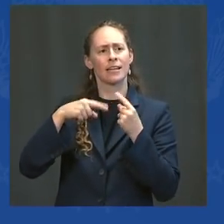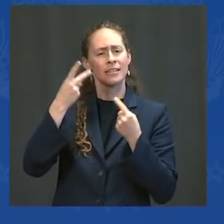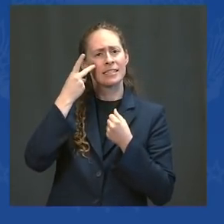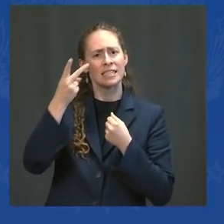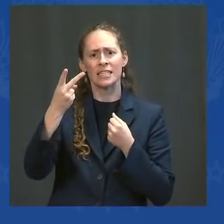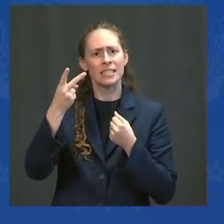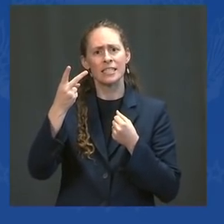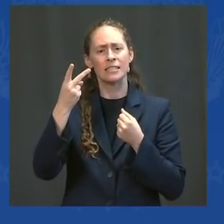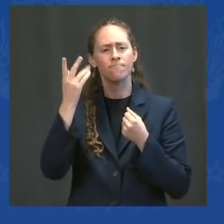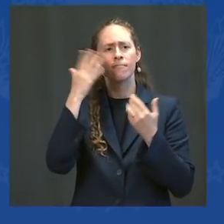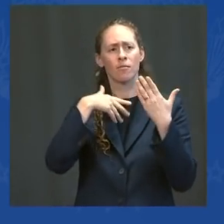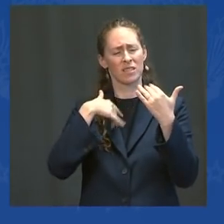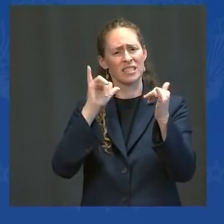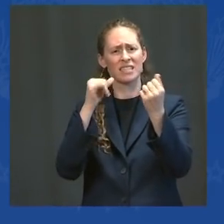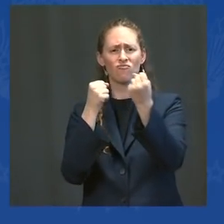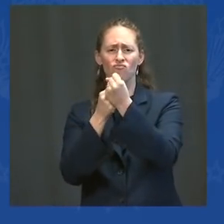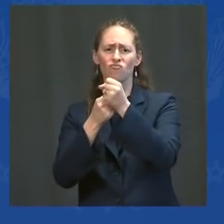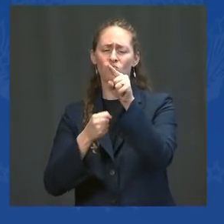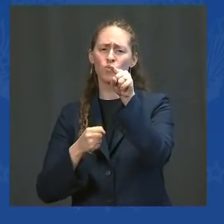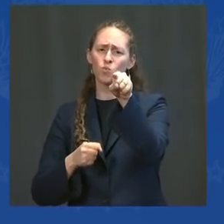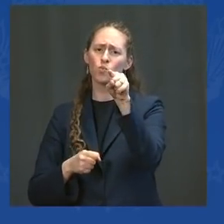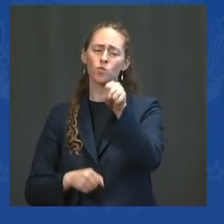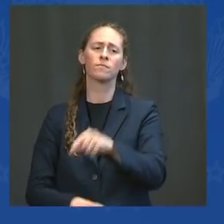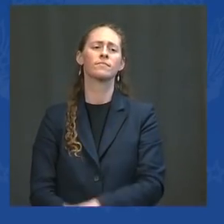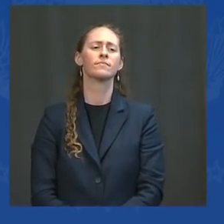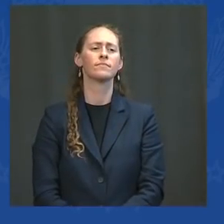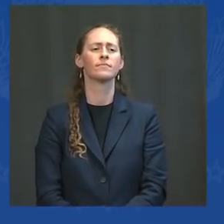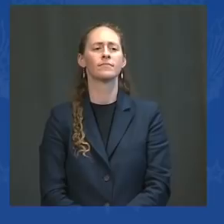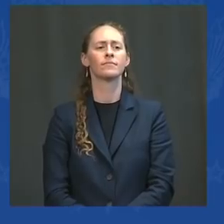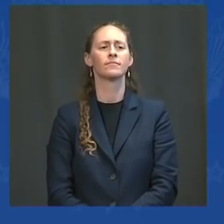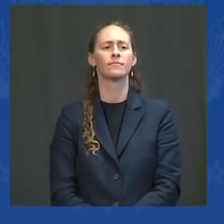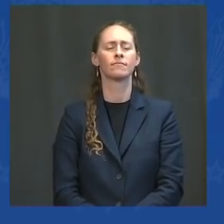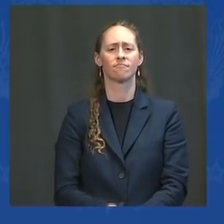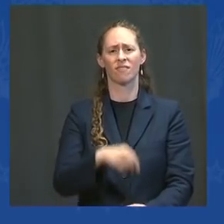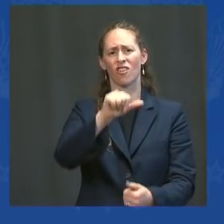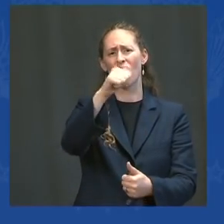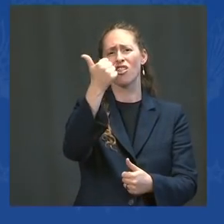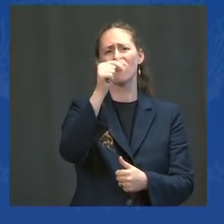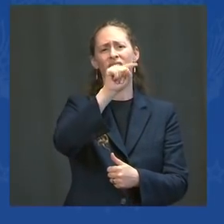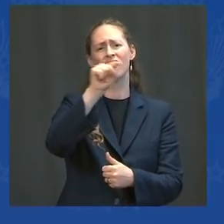and of course there are other officers who tragically lost their lives.